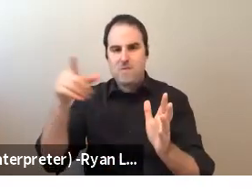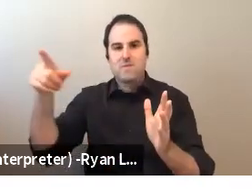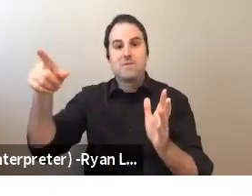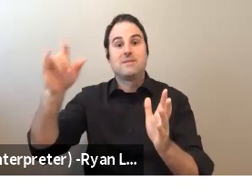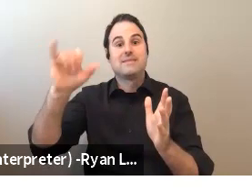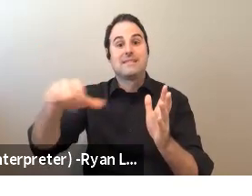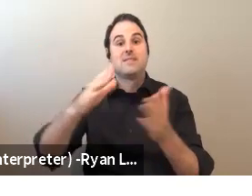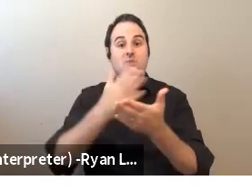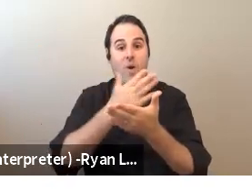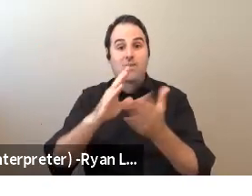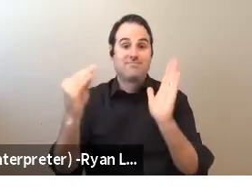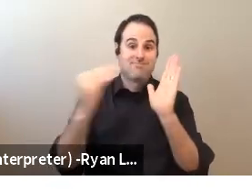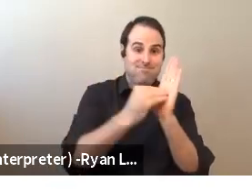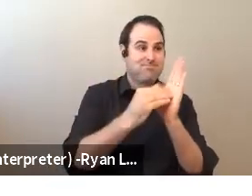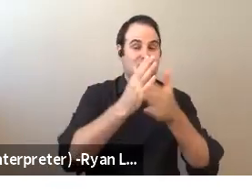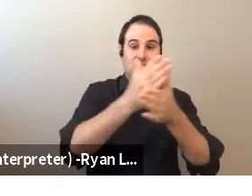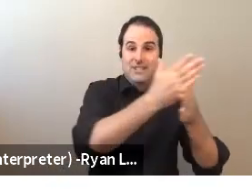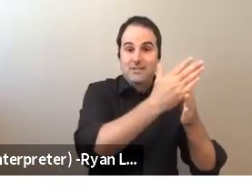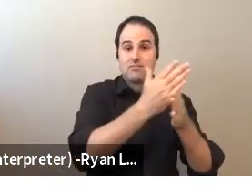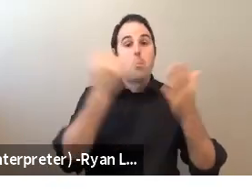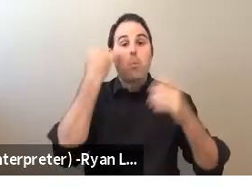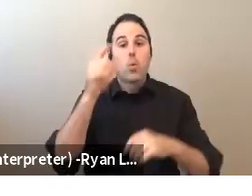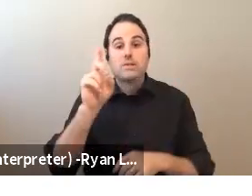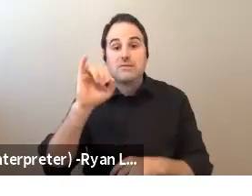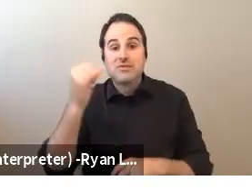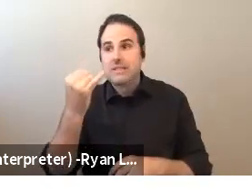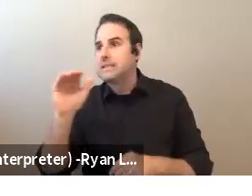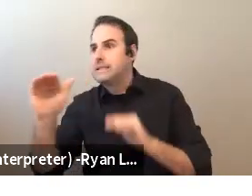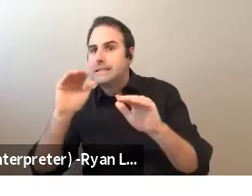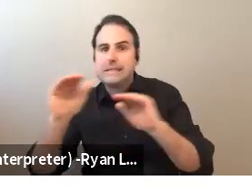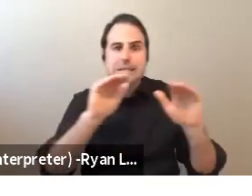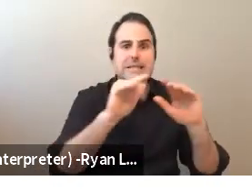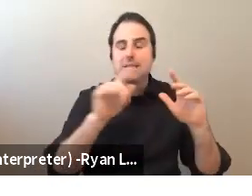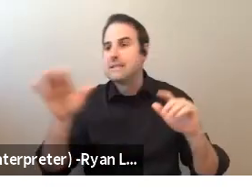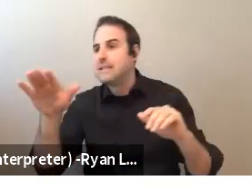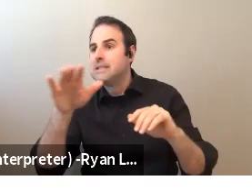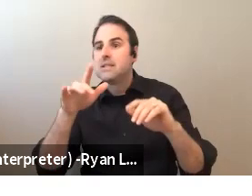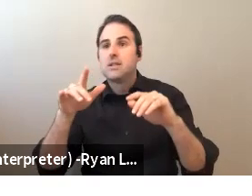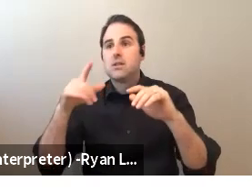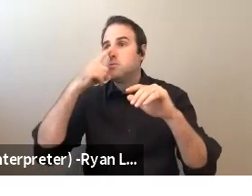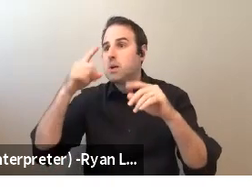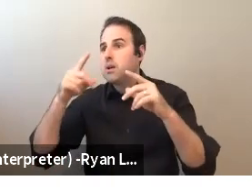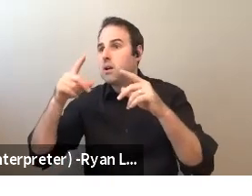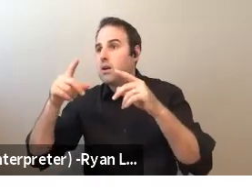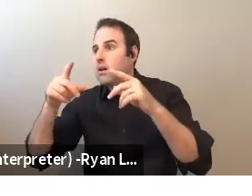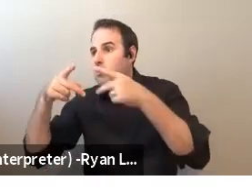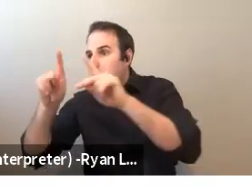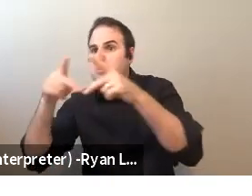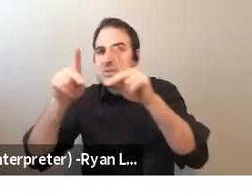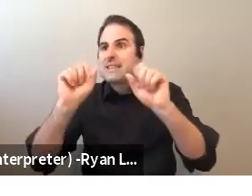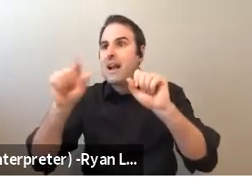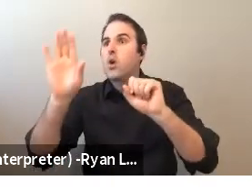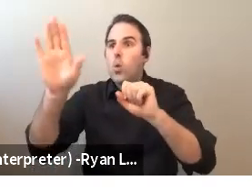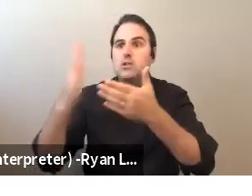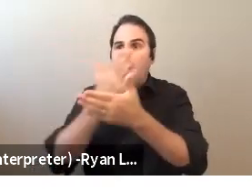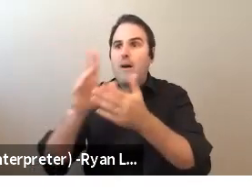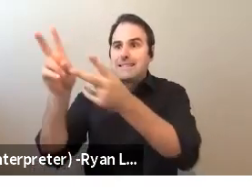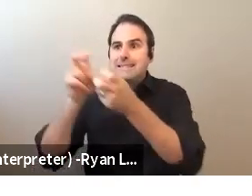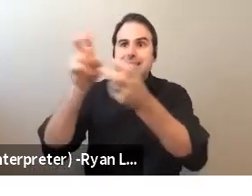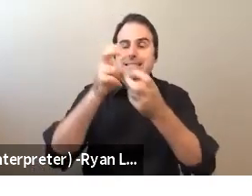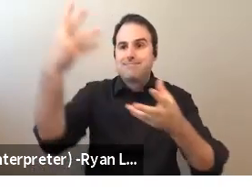Or if you're a DJ chasing down permission to use every snippet of song in your Sonic collage. If you're one of these people, then you know so what